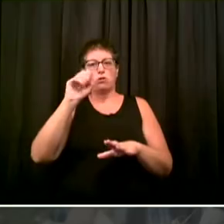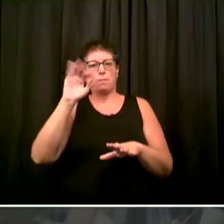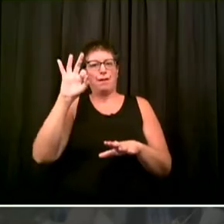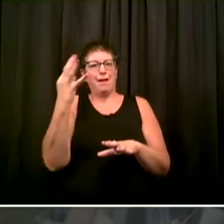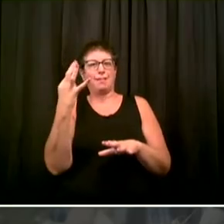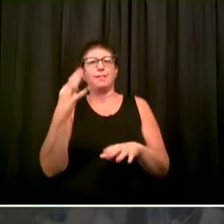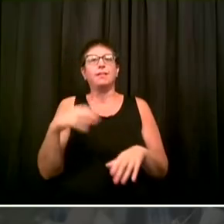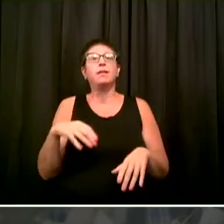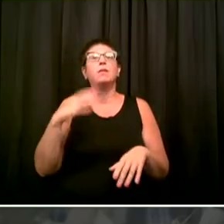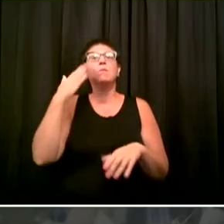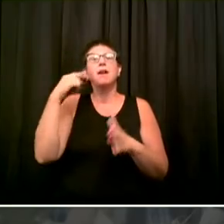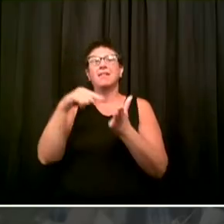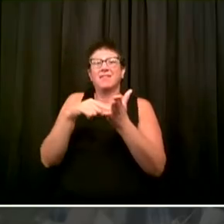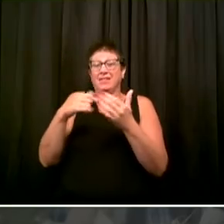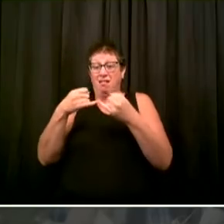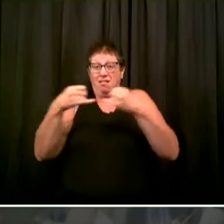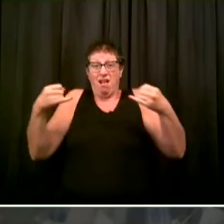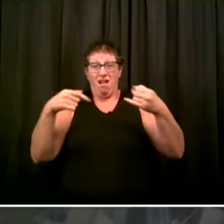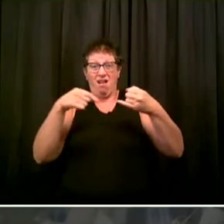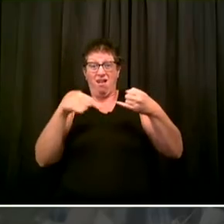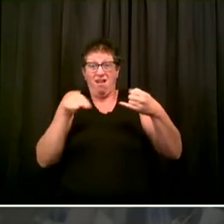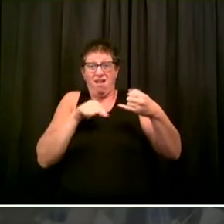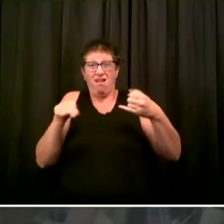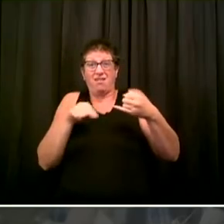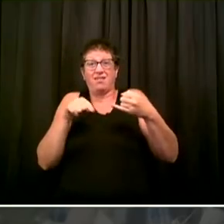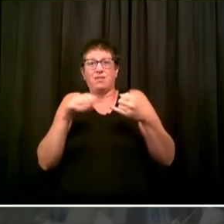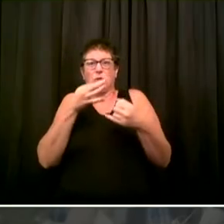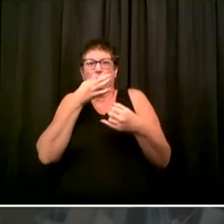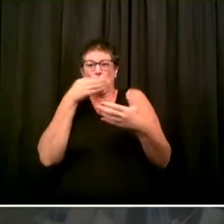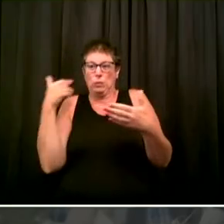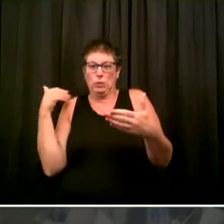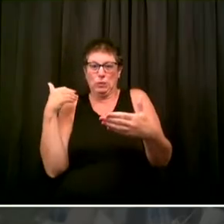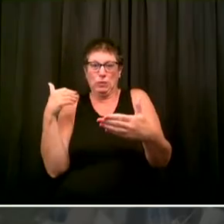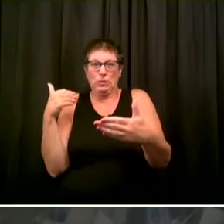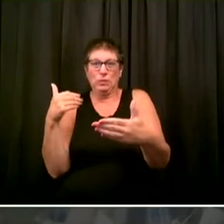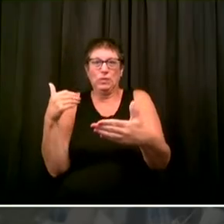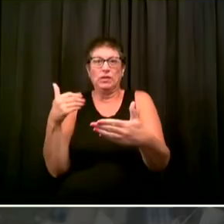THE BASICS, IF YOU HAVE N OT IORT TO EGRISTER. T